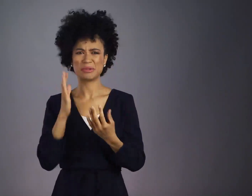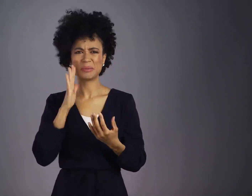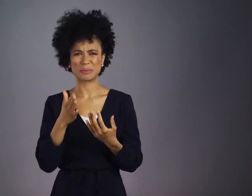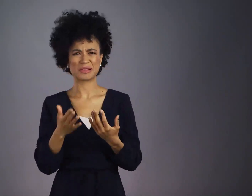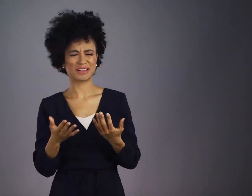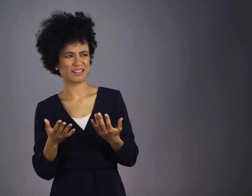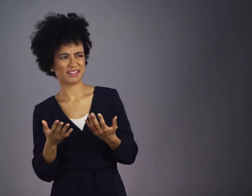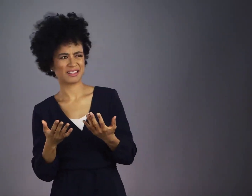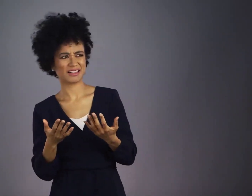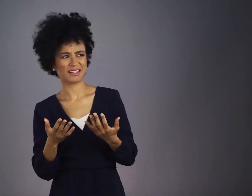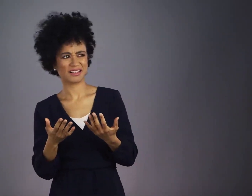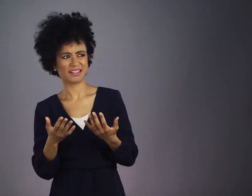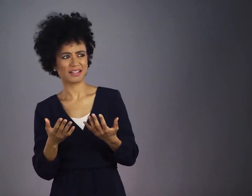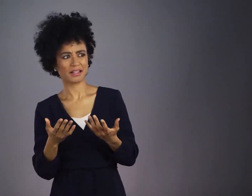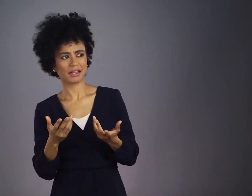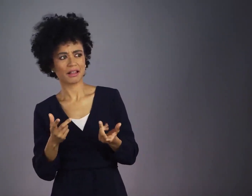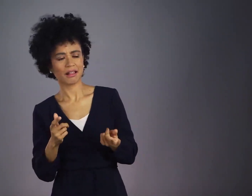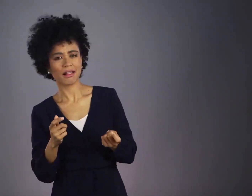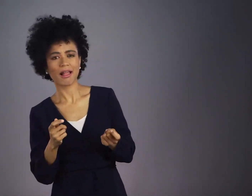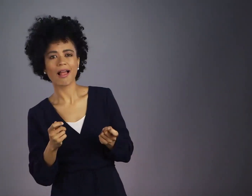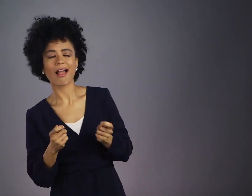They will change in time.